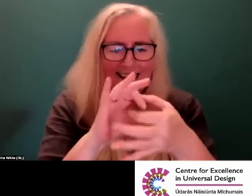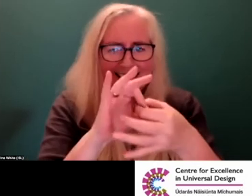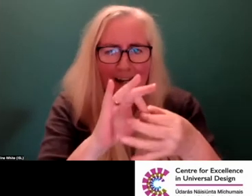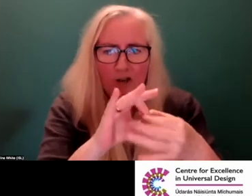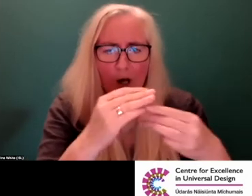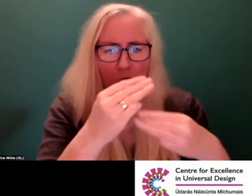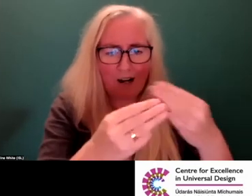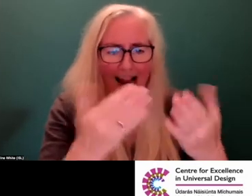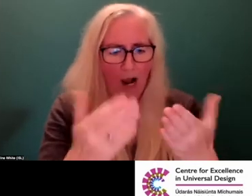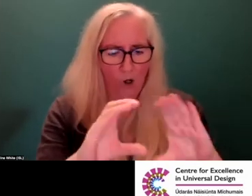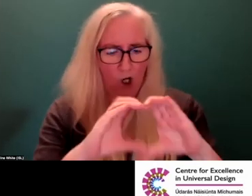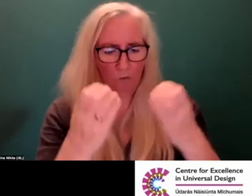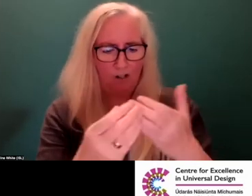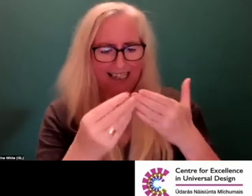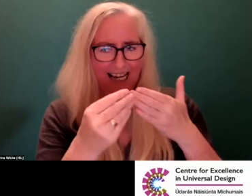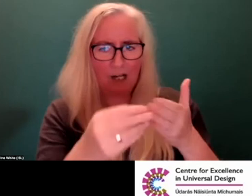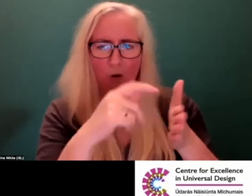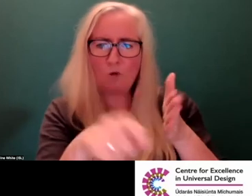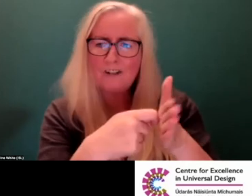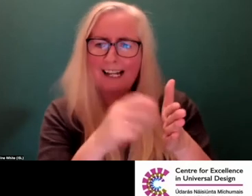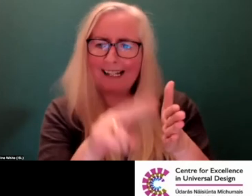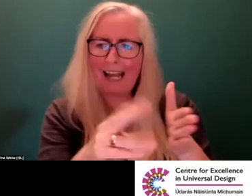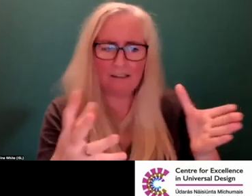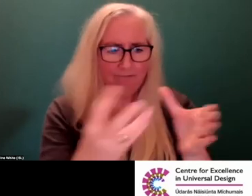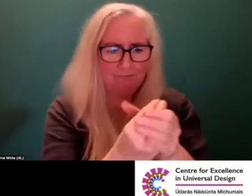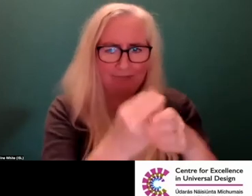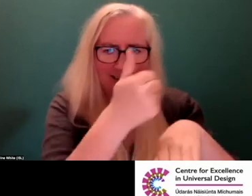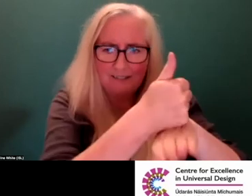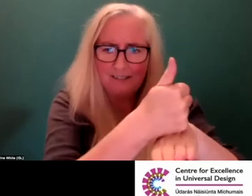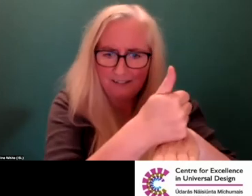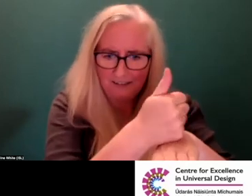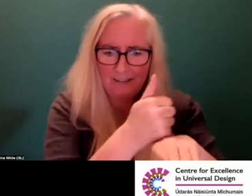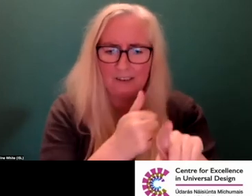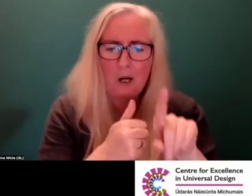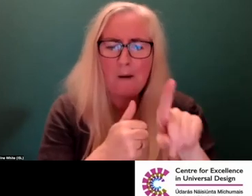in the process of bringing a community led project together, because it will take time.